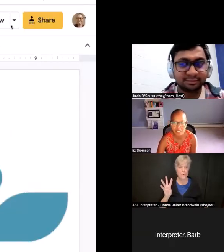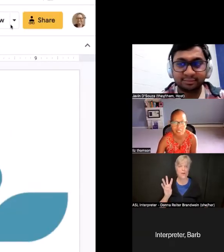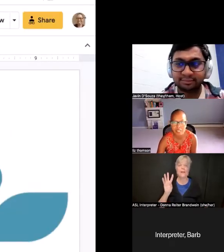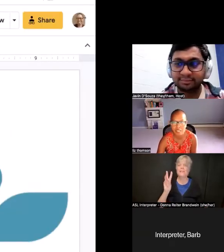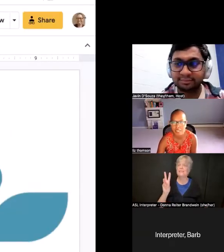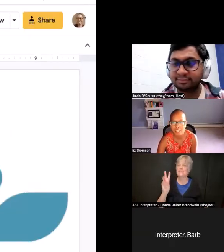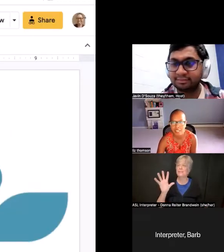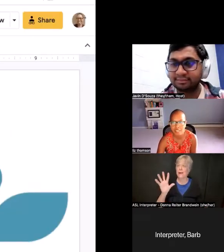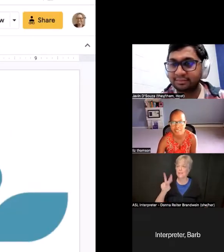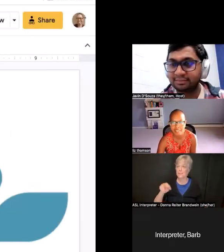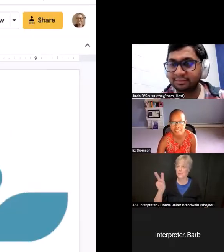Great job, Liz.